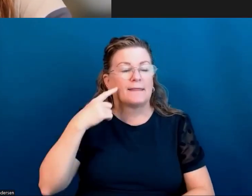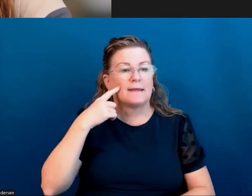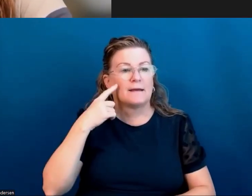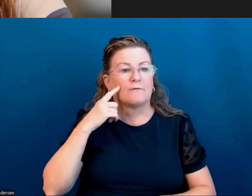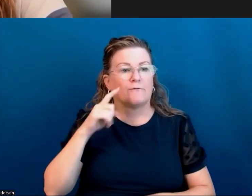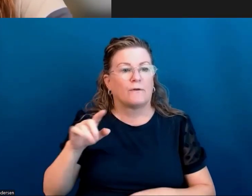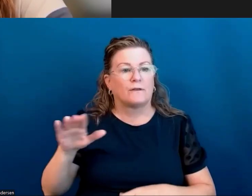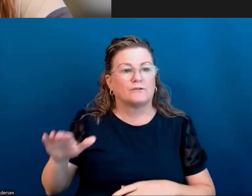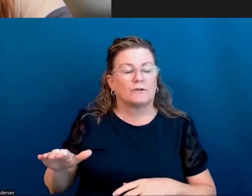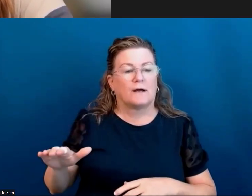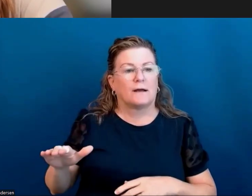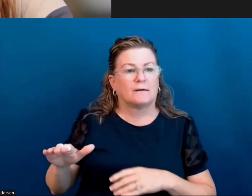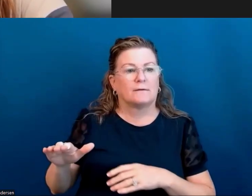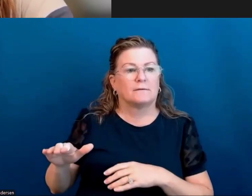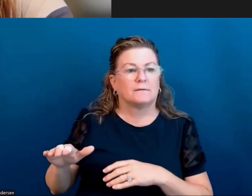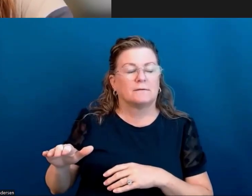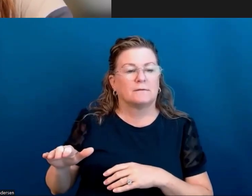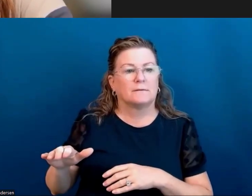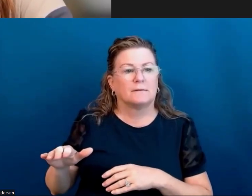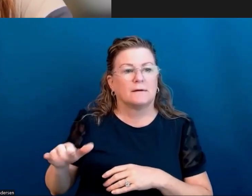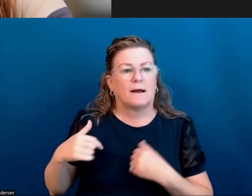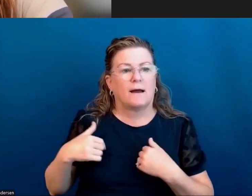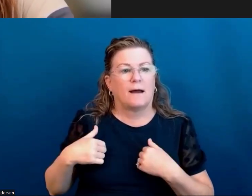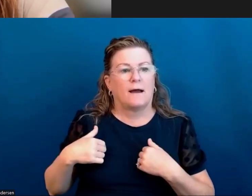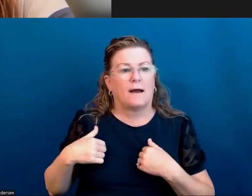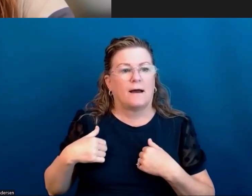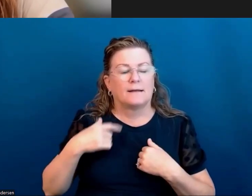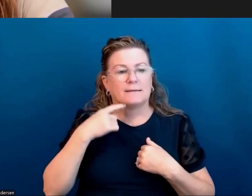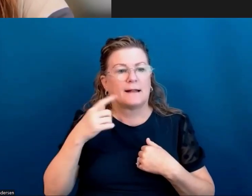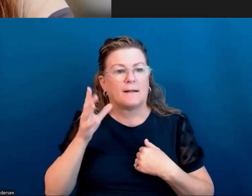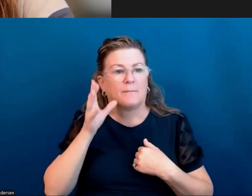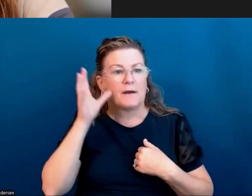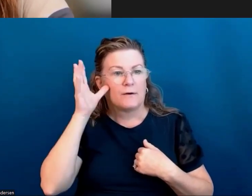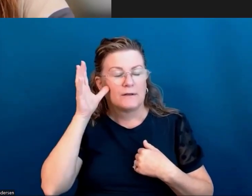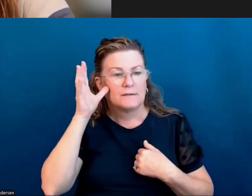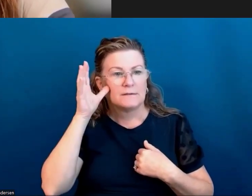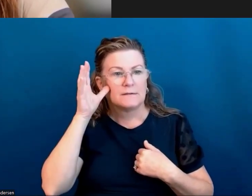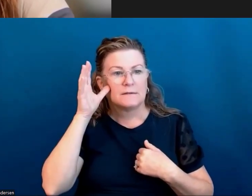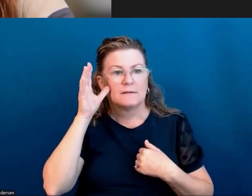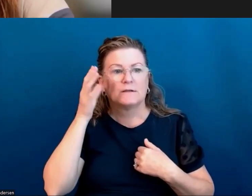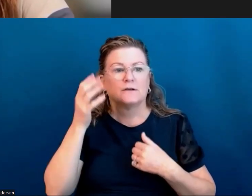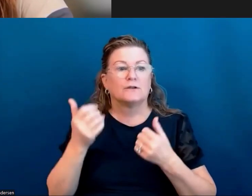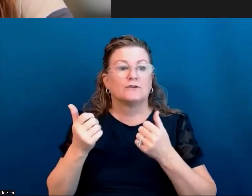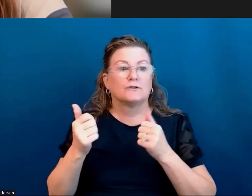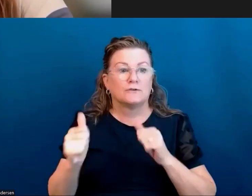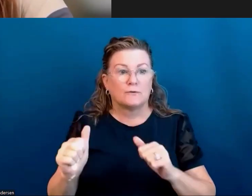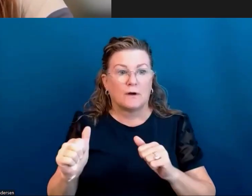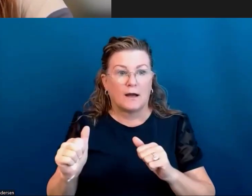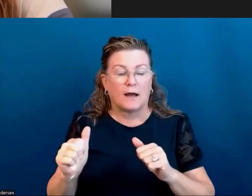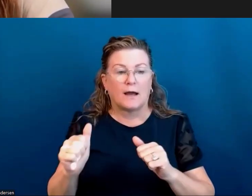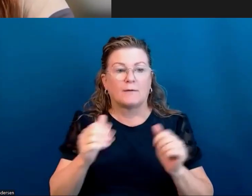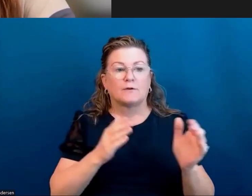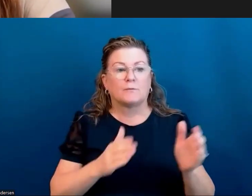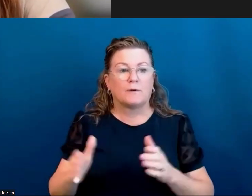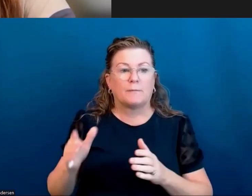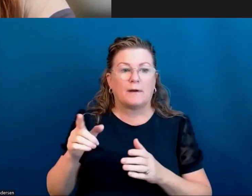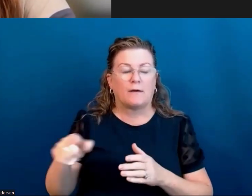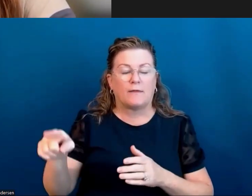child, I tell parents to try to prepare them as well as you can,